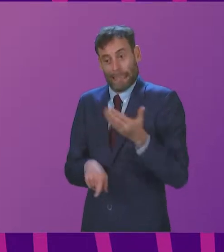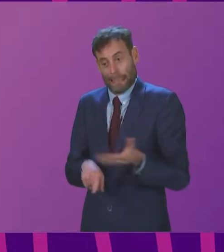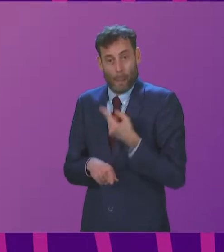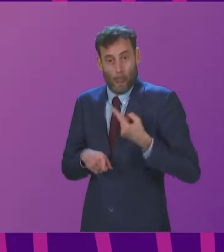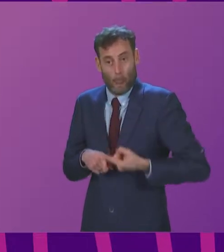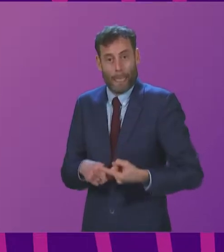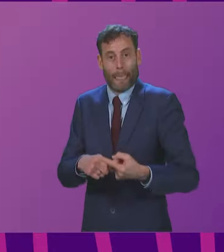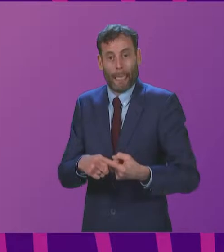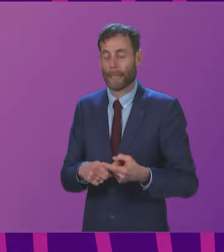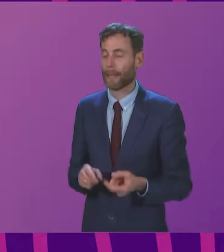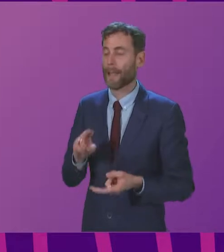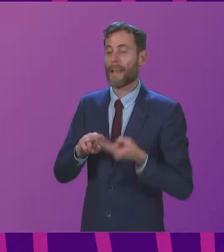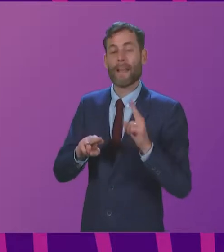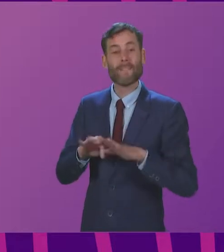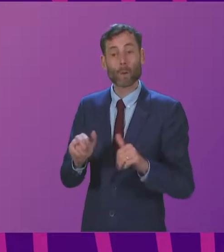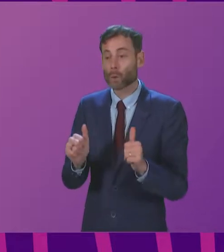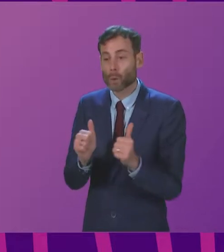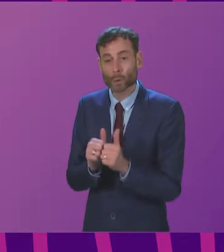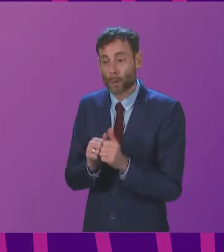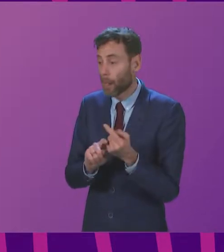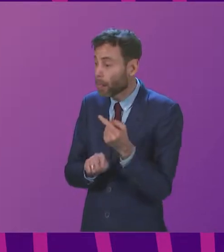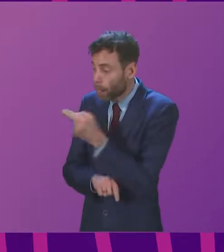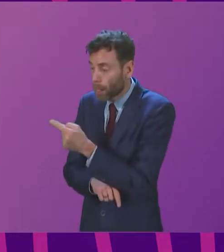If an appointment is unsuitable, it can be rescheduled through the NHS Inform website